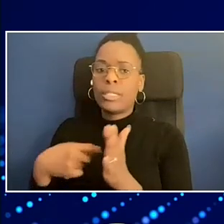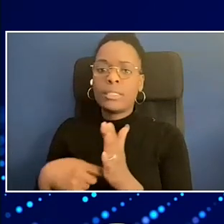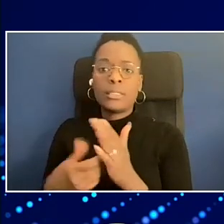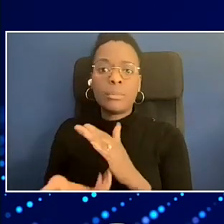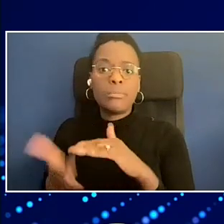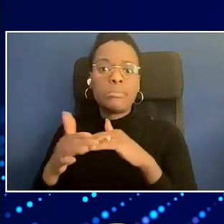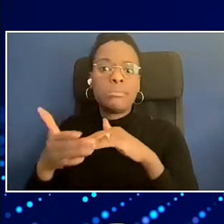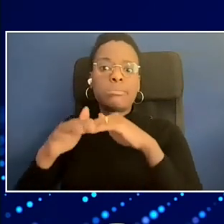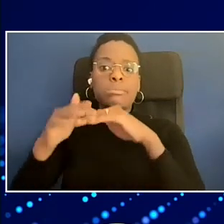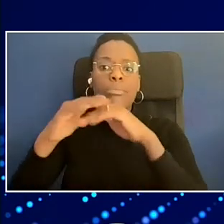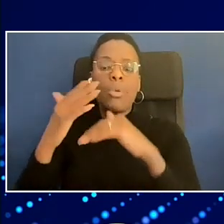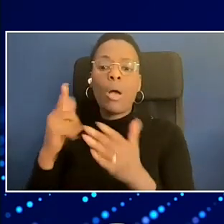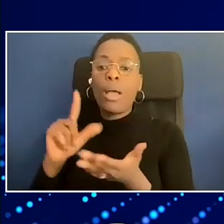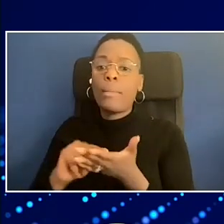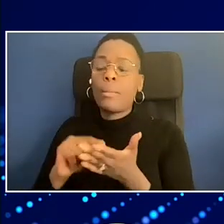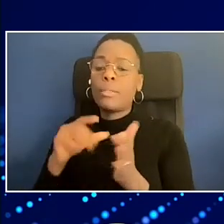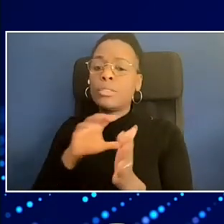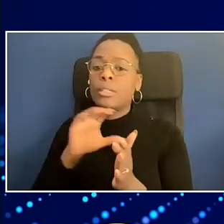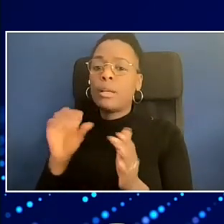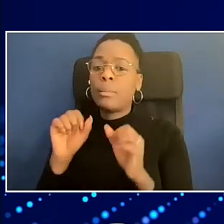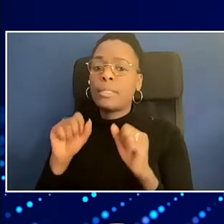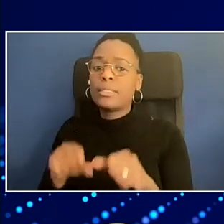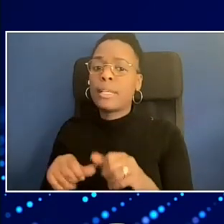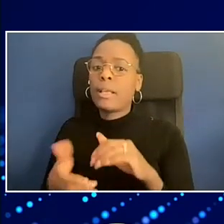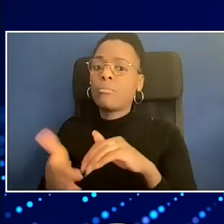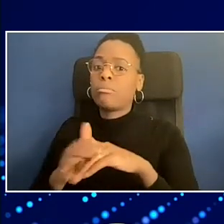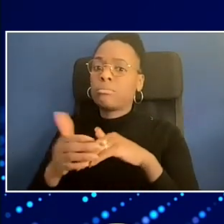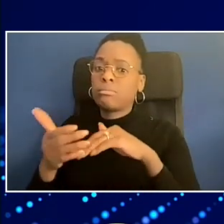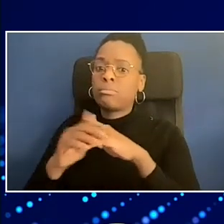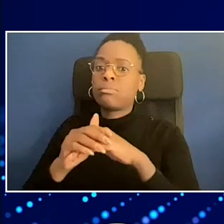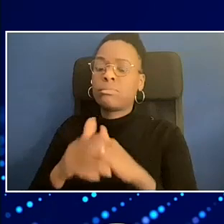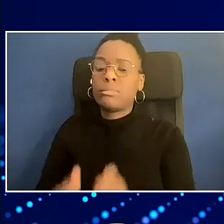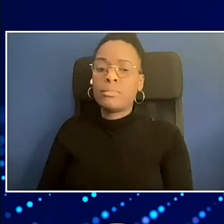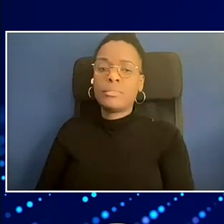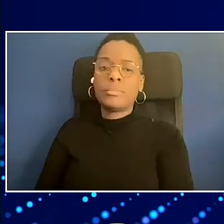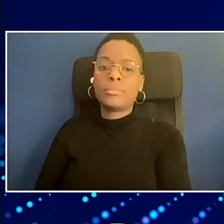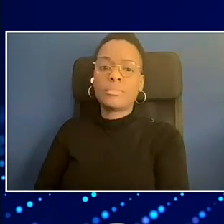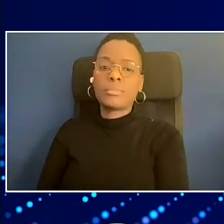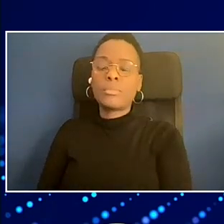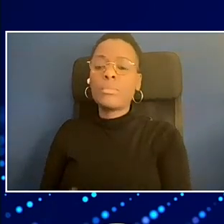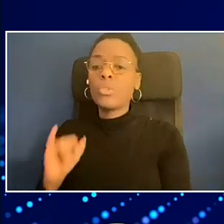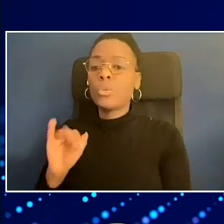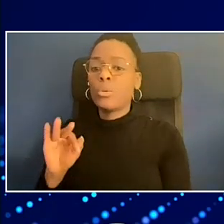publishing companies can increase their prices. And so if we're comparing them to the market price, it doesn't quite make